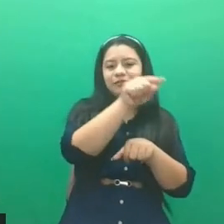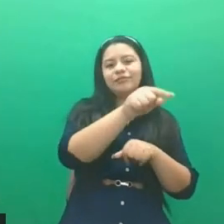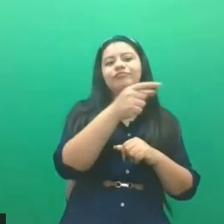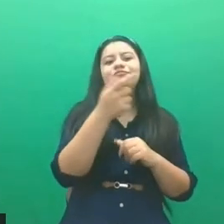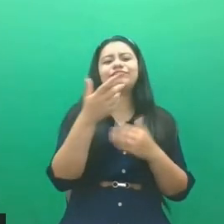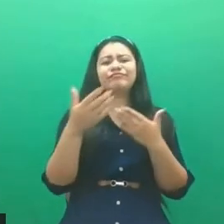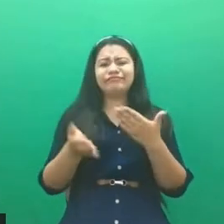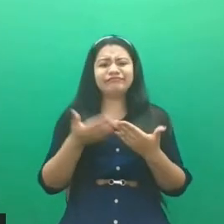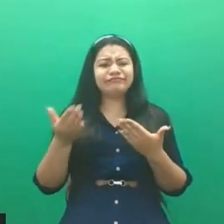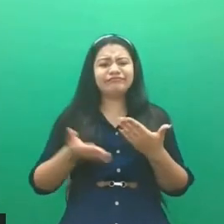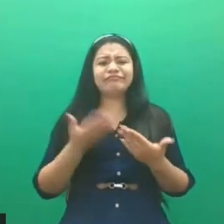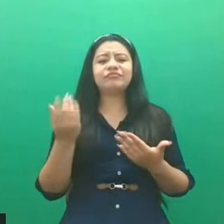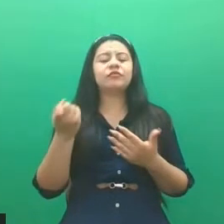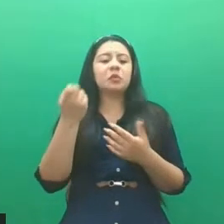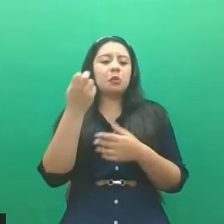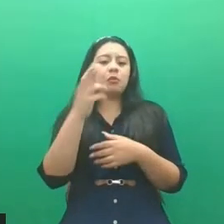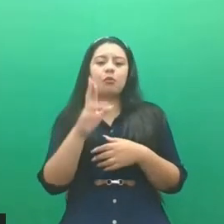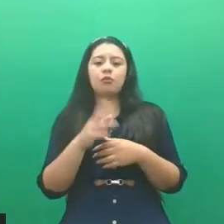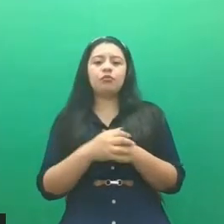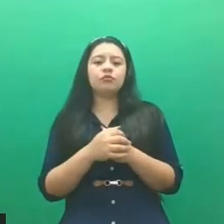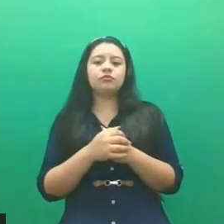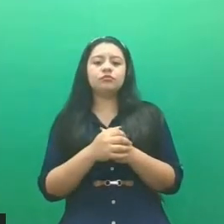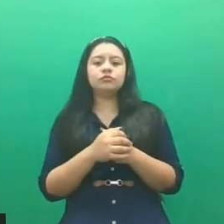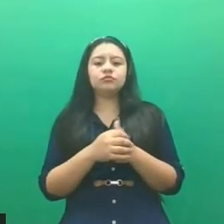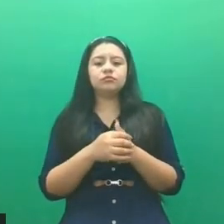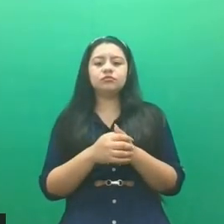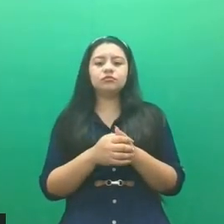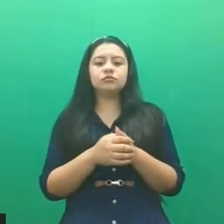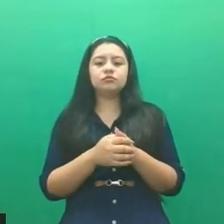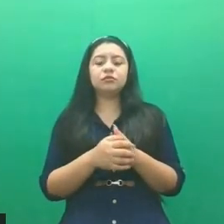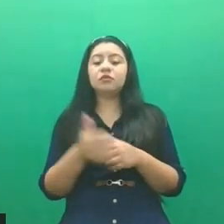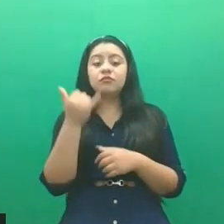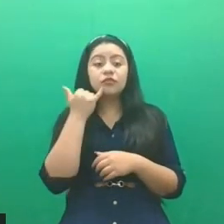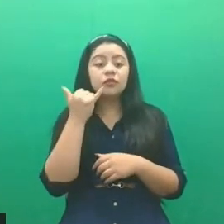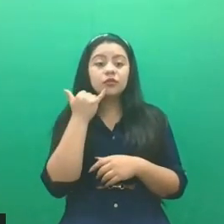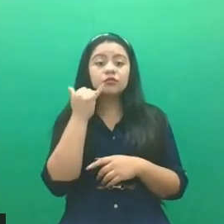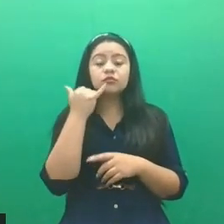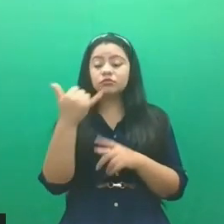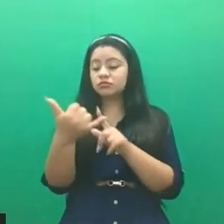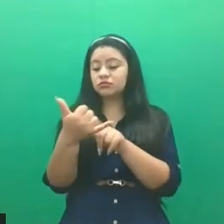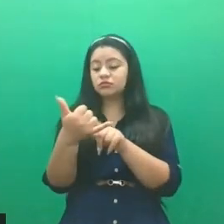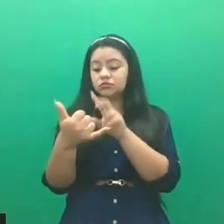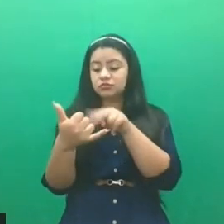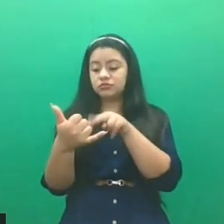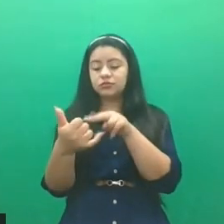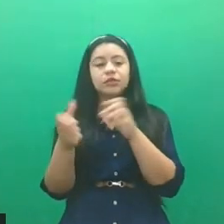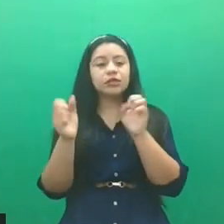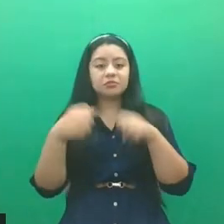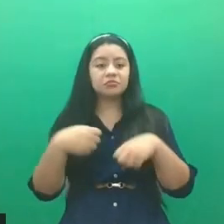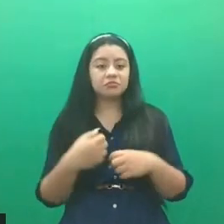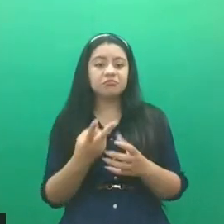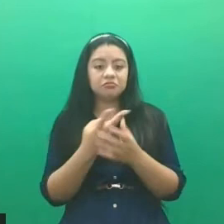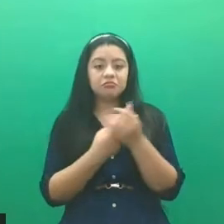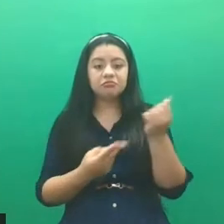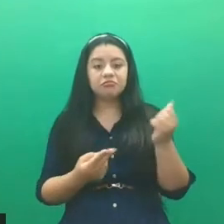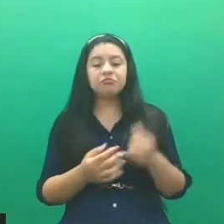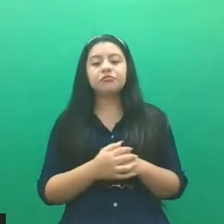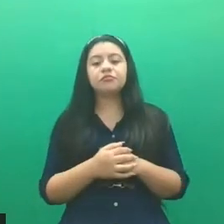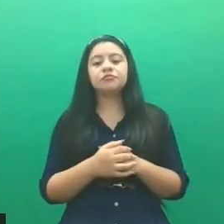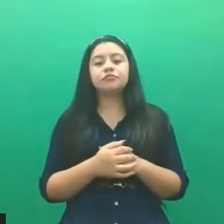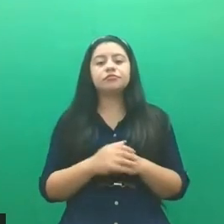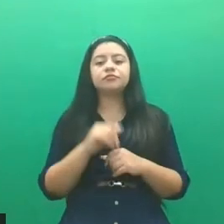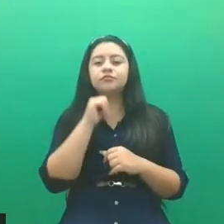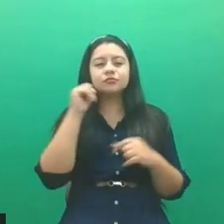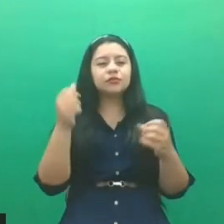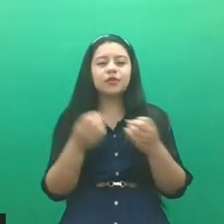can be delivered through a mobile device. So I'd say that it's not so much the mechanism of